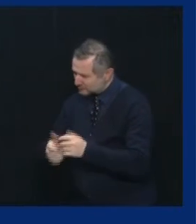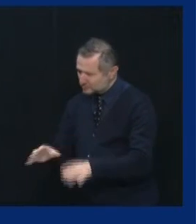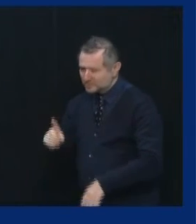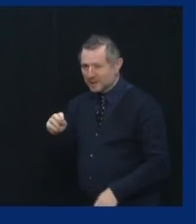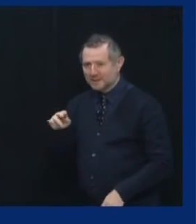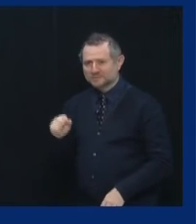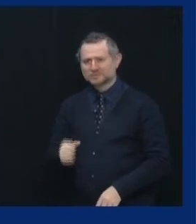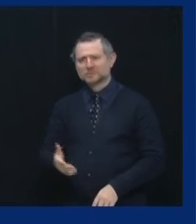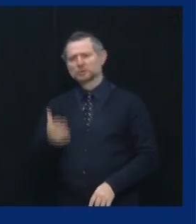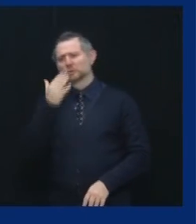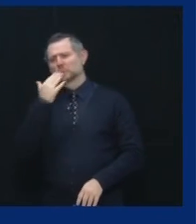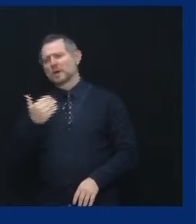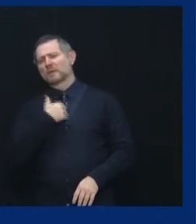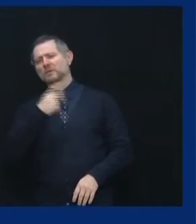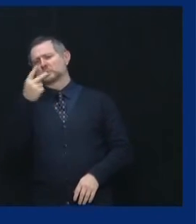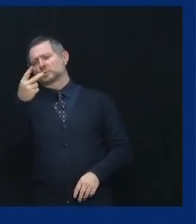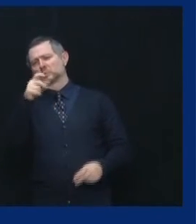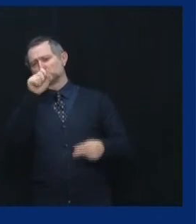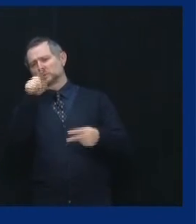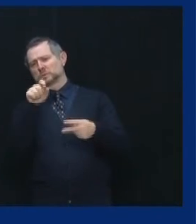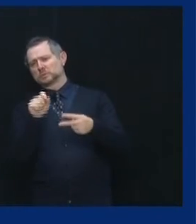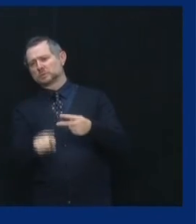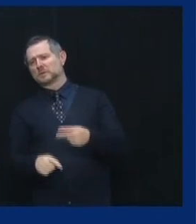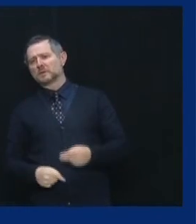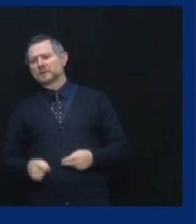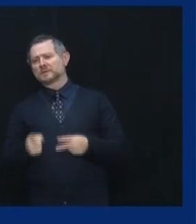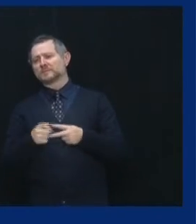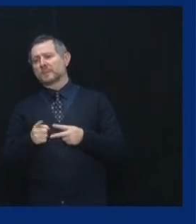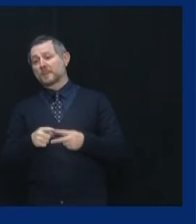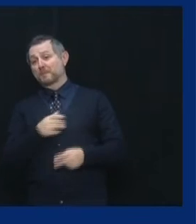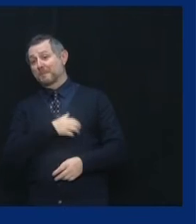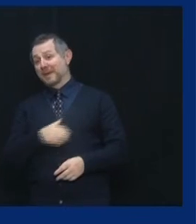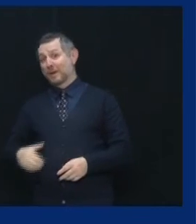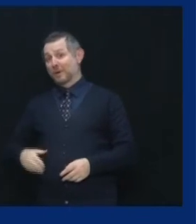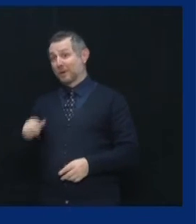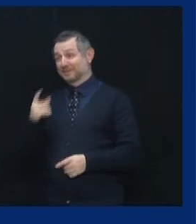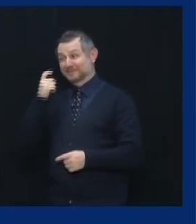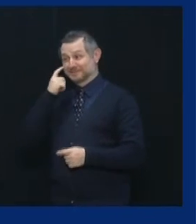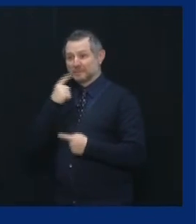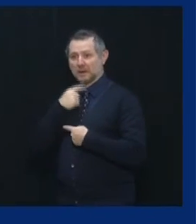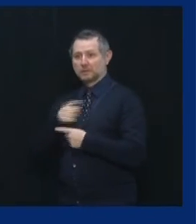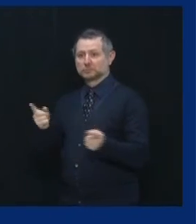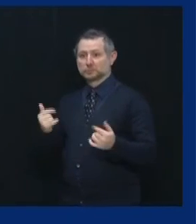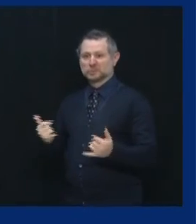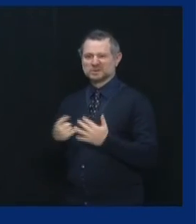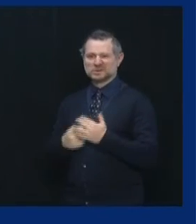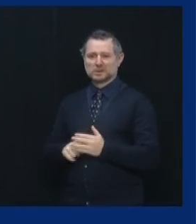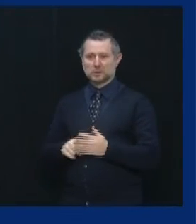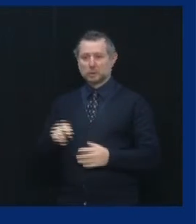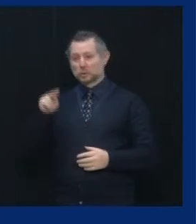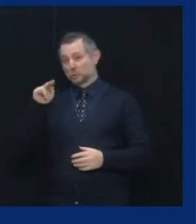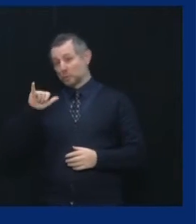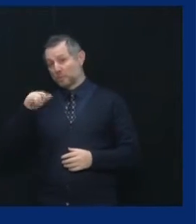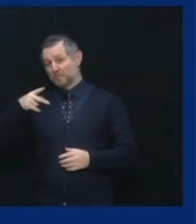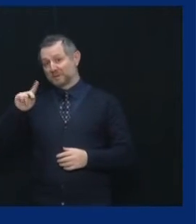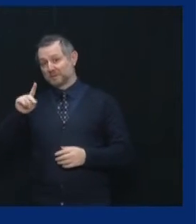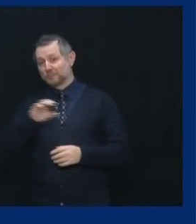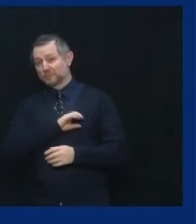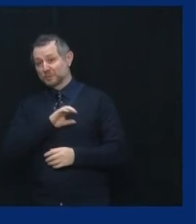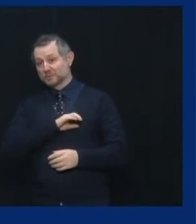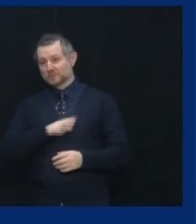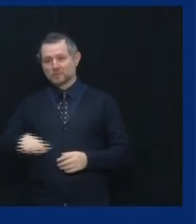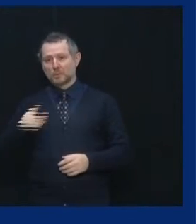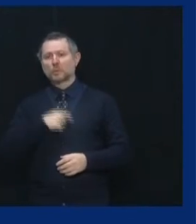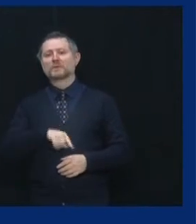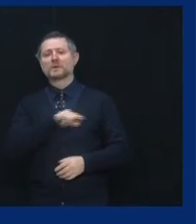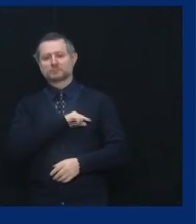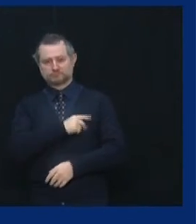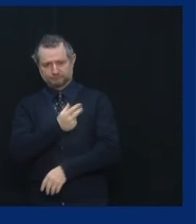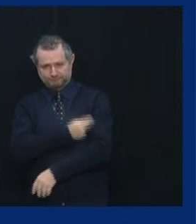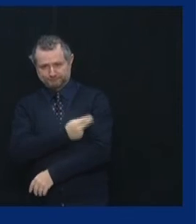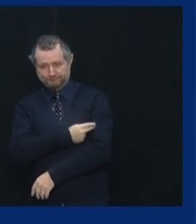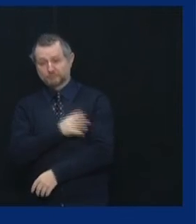GOOD AFTERNOON, GOVERNOR.